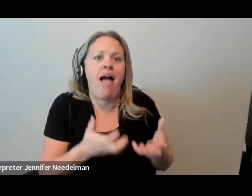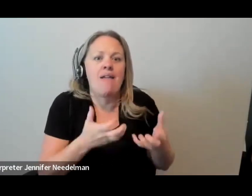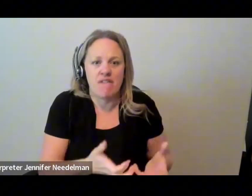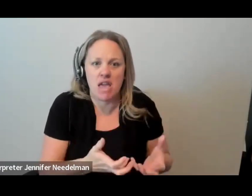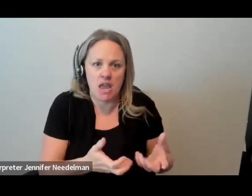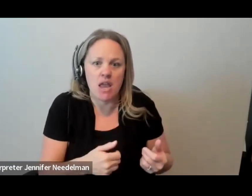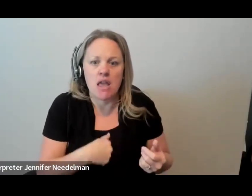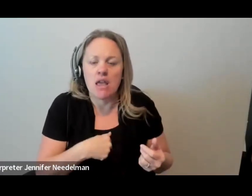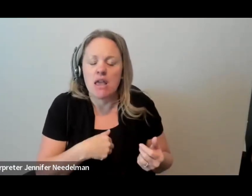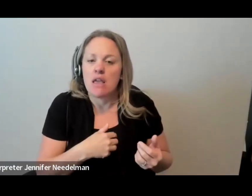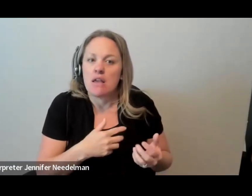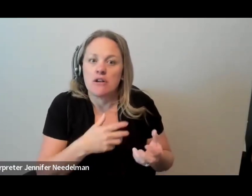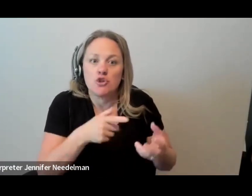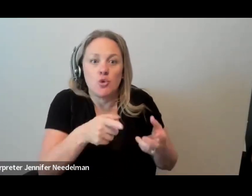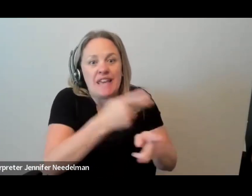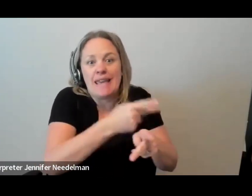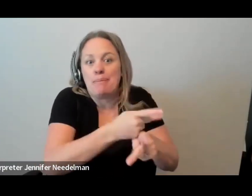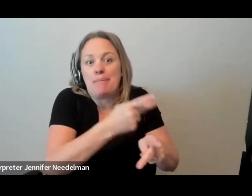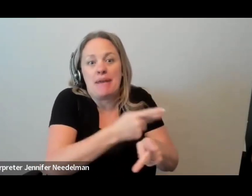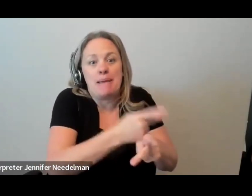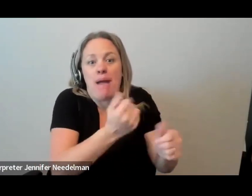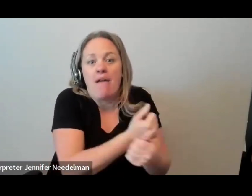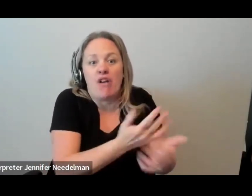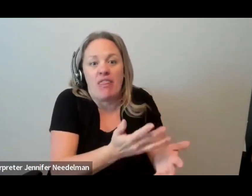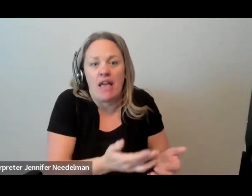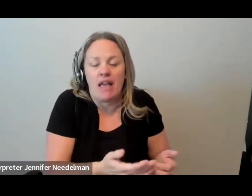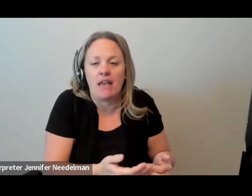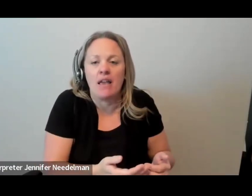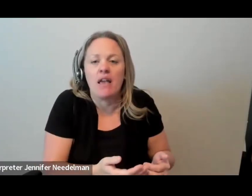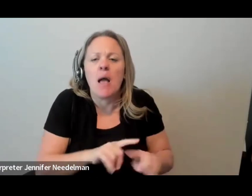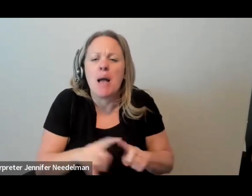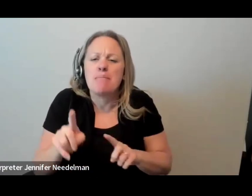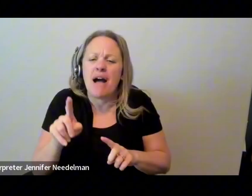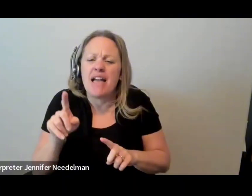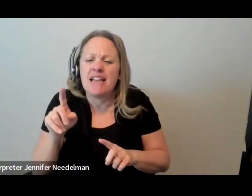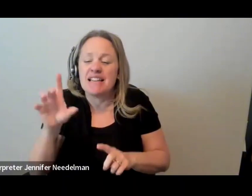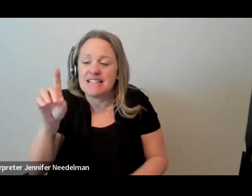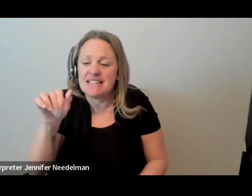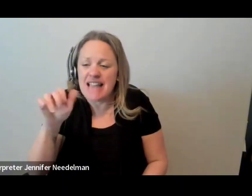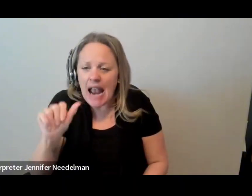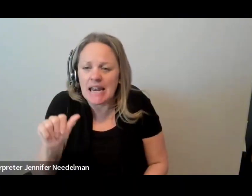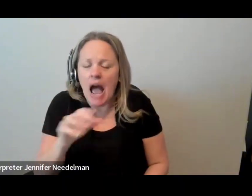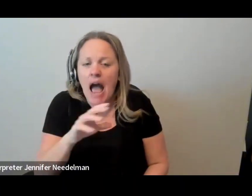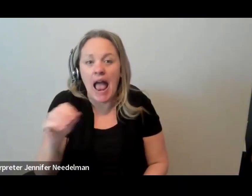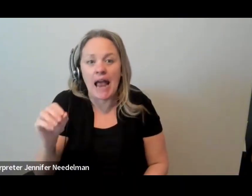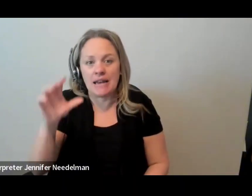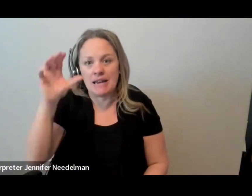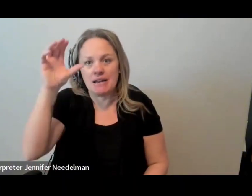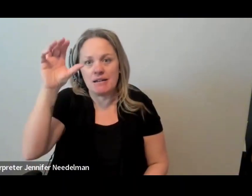you're just keeping all the things. But at the same time, I think that's where data and insights become really important.